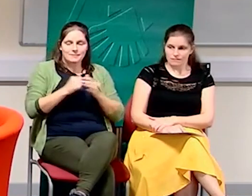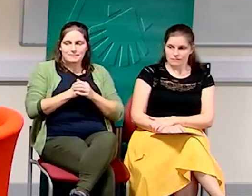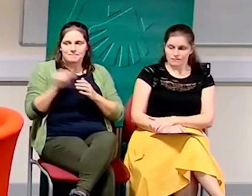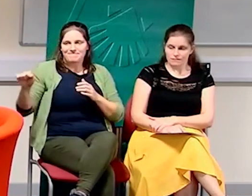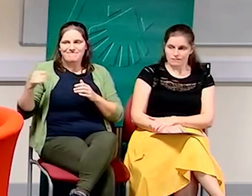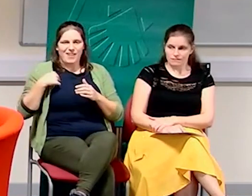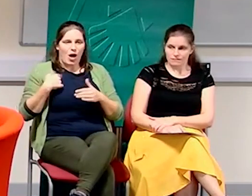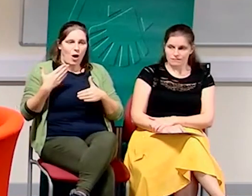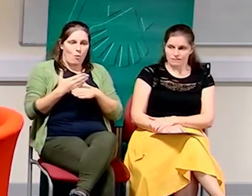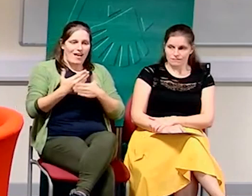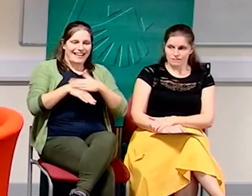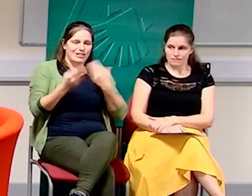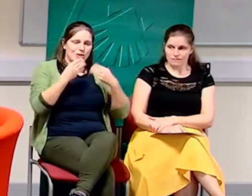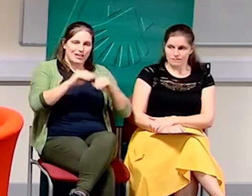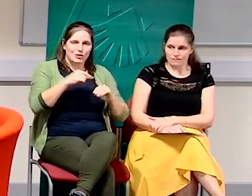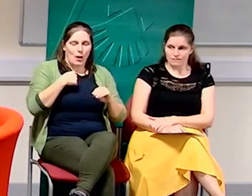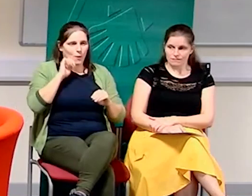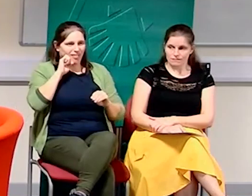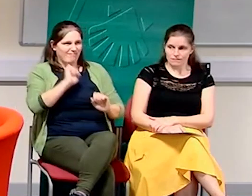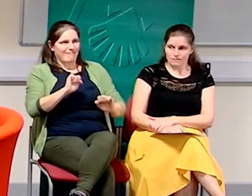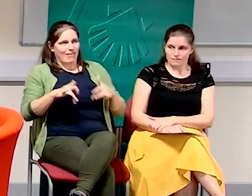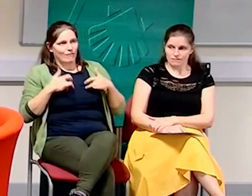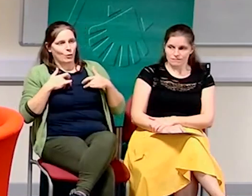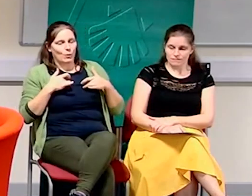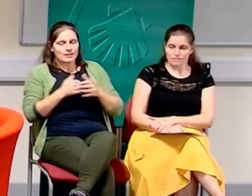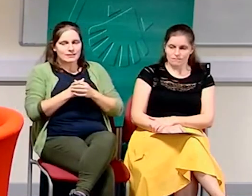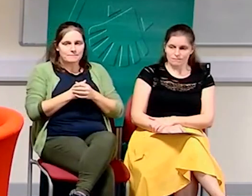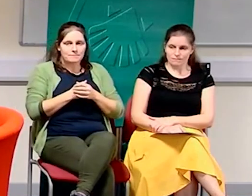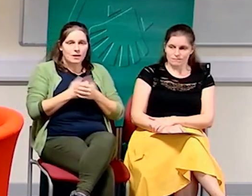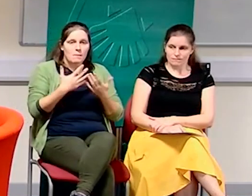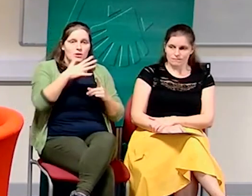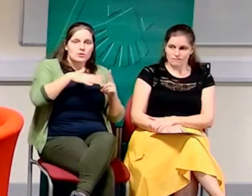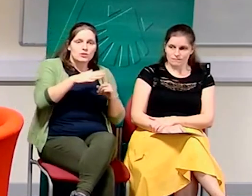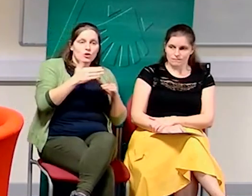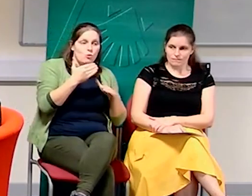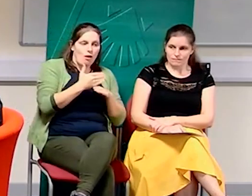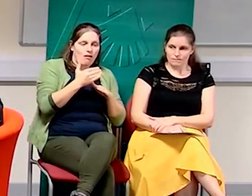but I'm I'm pretty sure social workers and health care careers were also in the same situation they